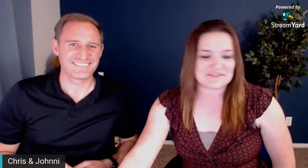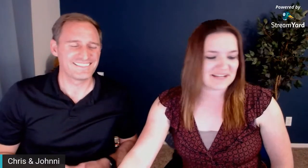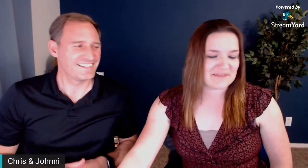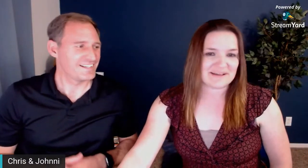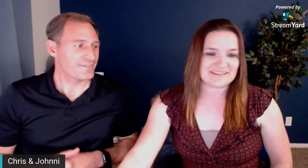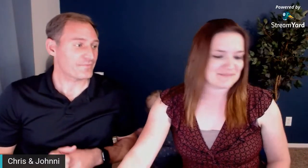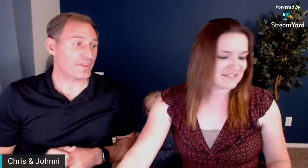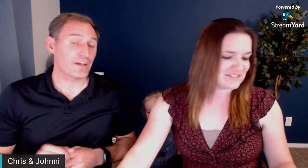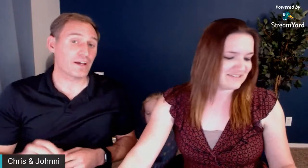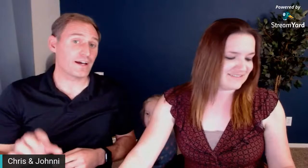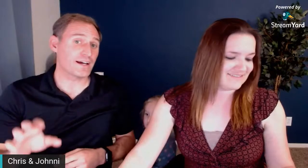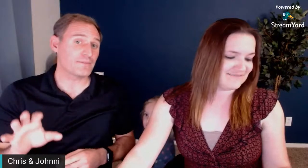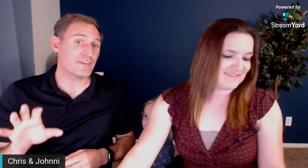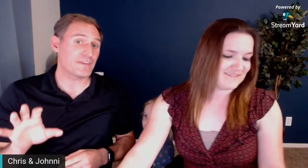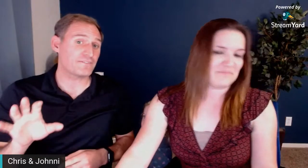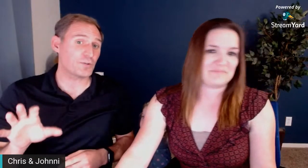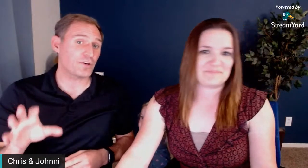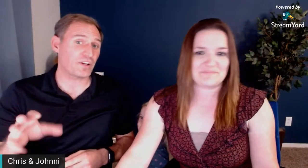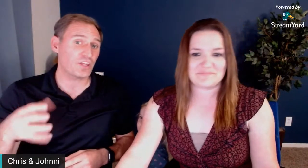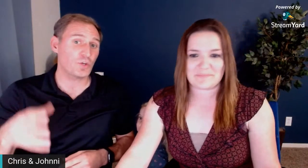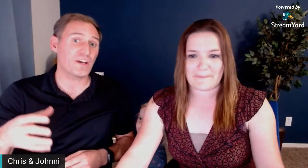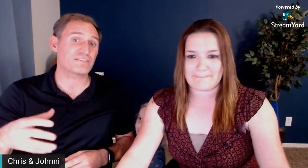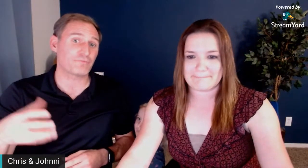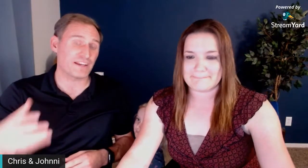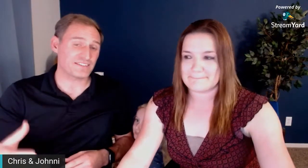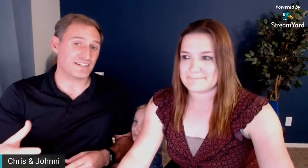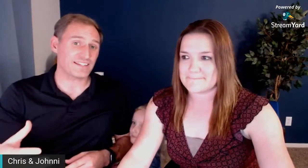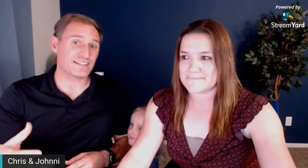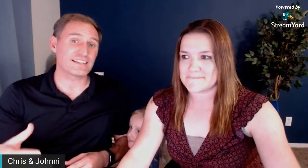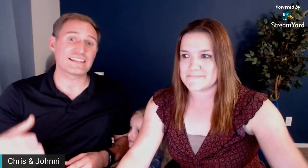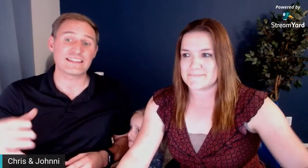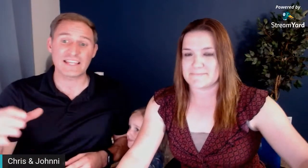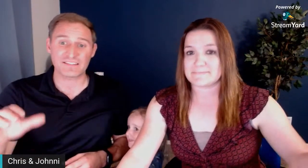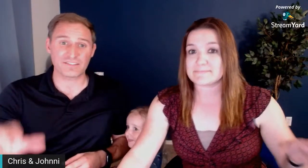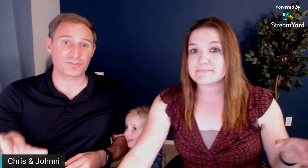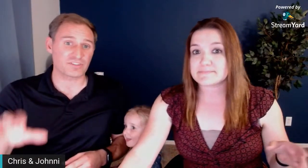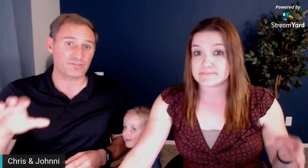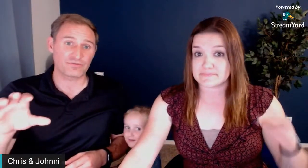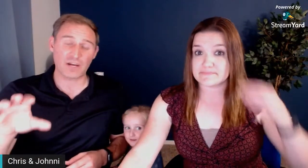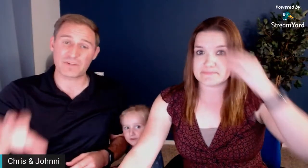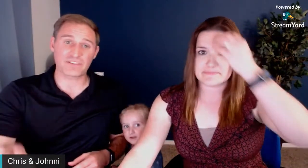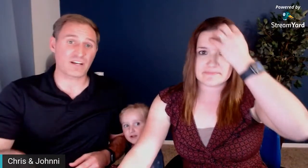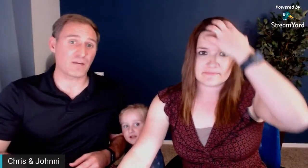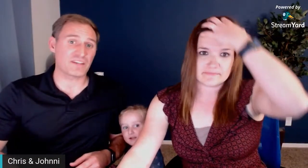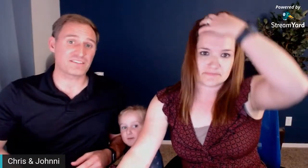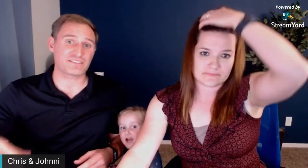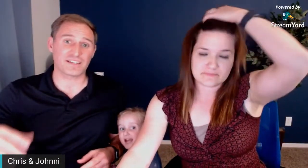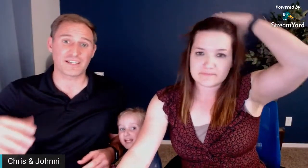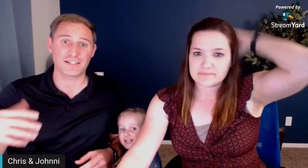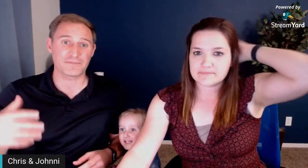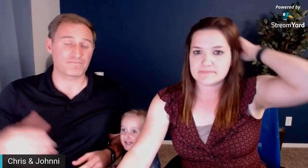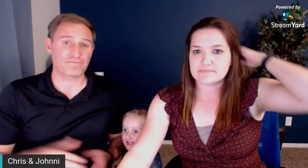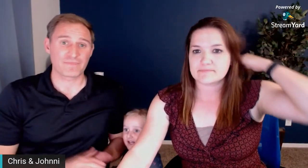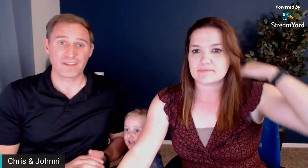do it anyways because um if you are a us resident let us know just drop it in the comments um daddy